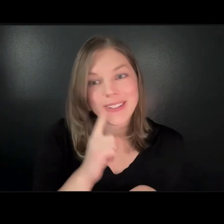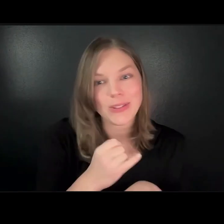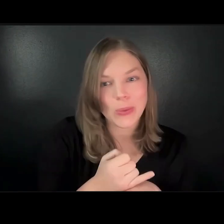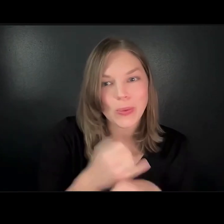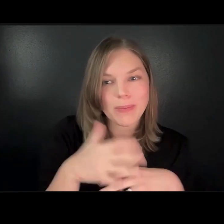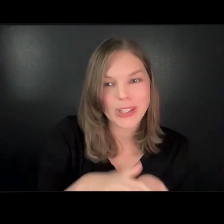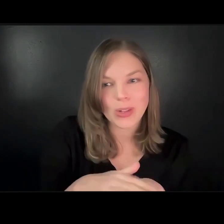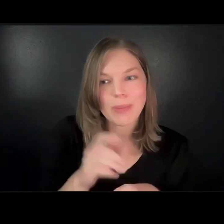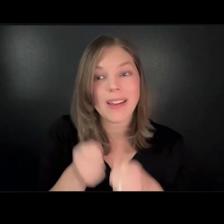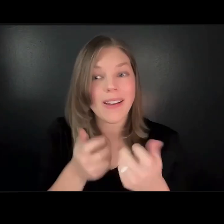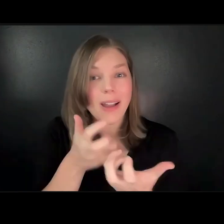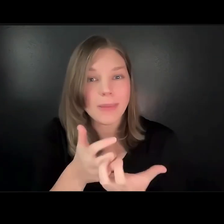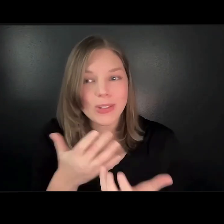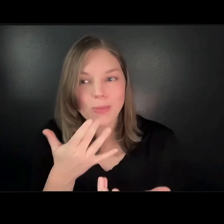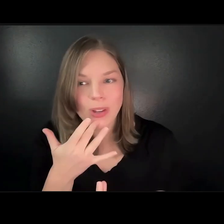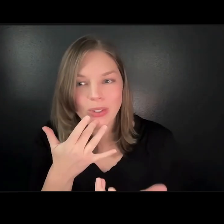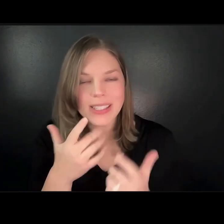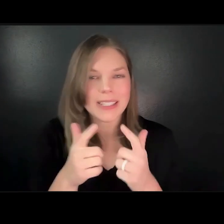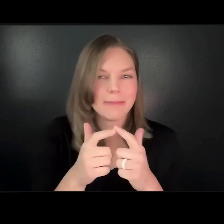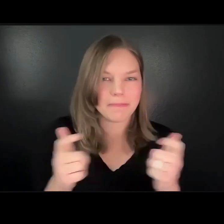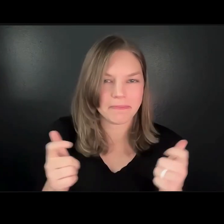They may have gone to a school for the deaf, they may be mainstreamed.